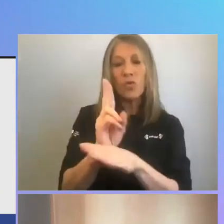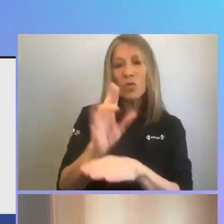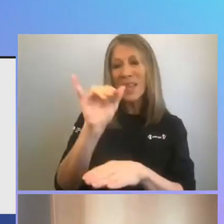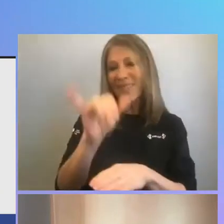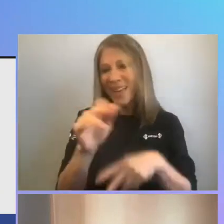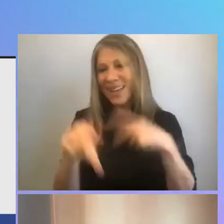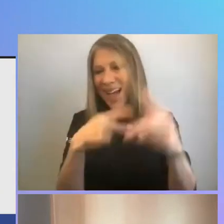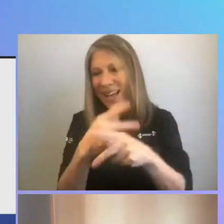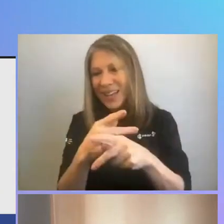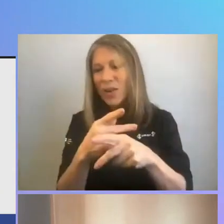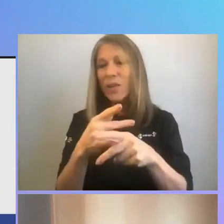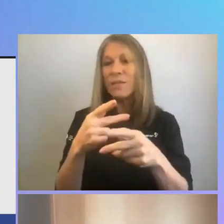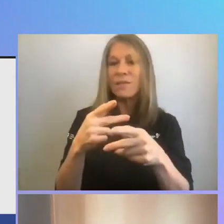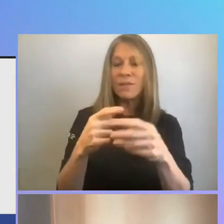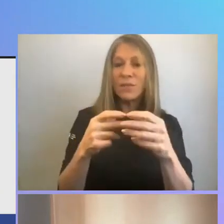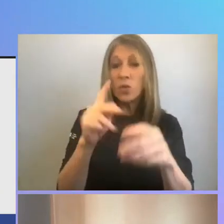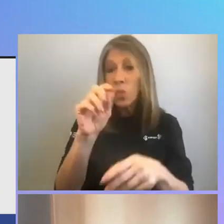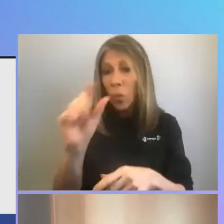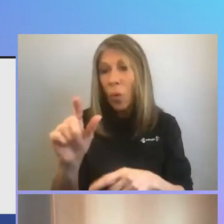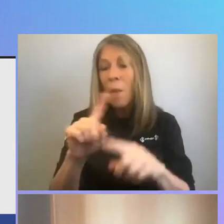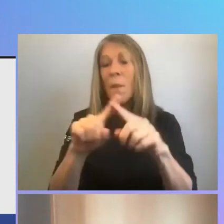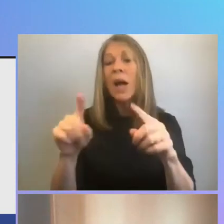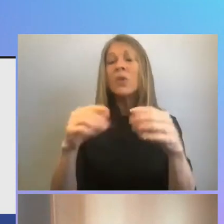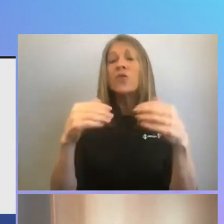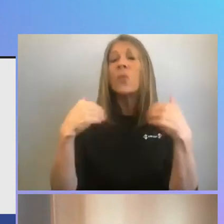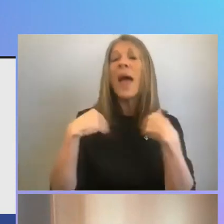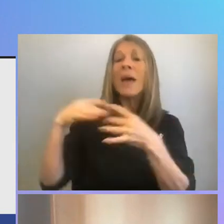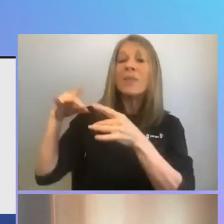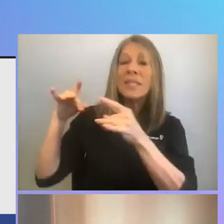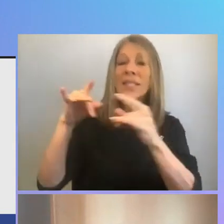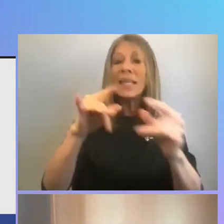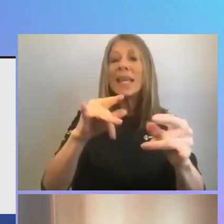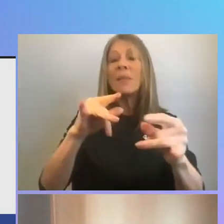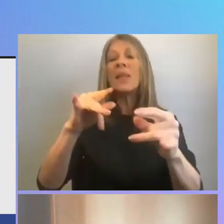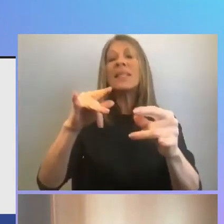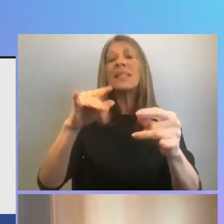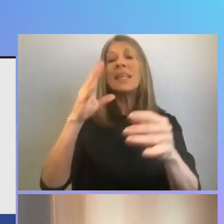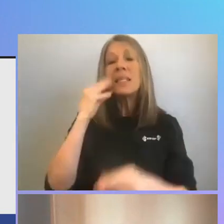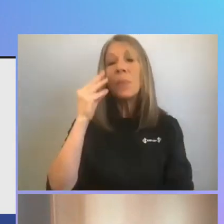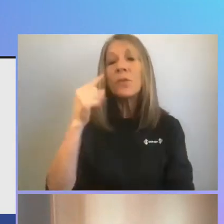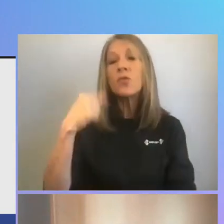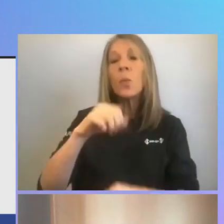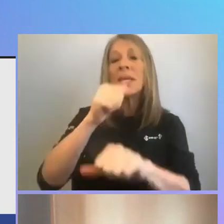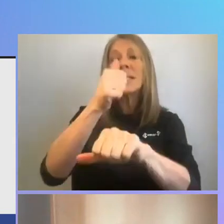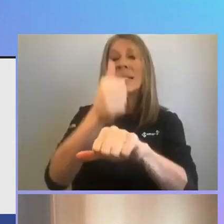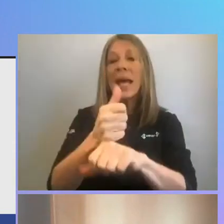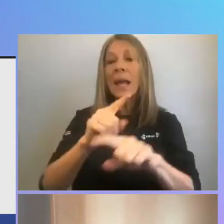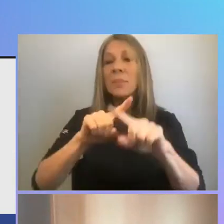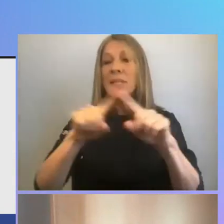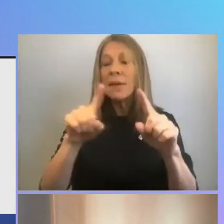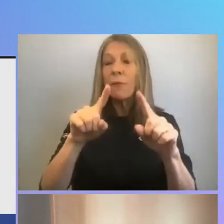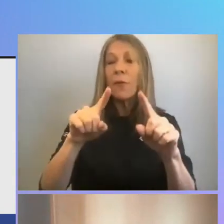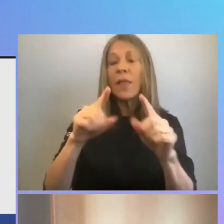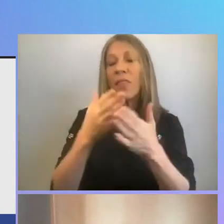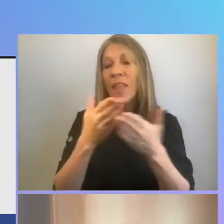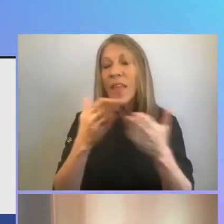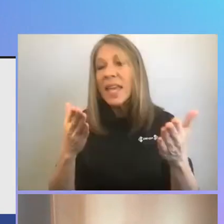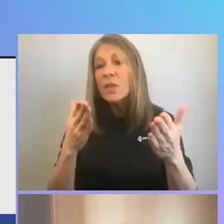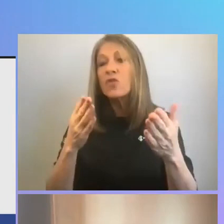Um, and to create a seamless navigation experience, we implemented strategies to actually manage that focus, and